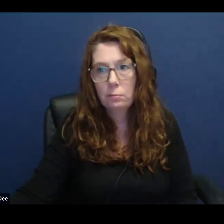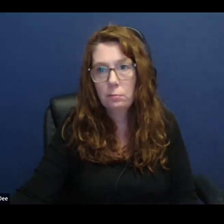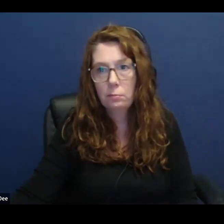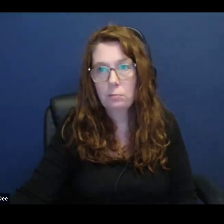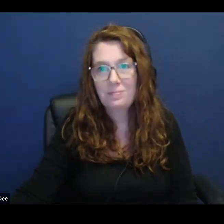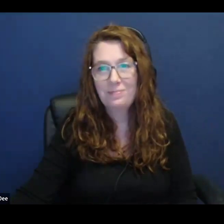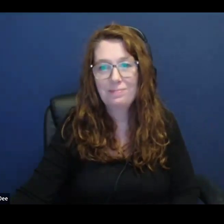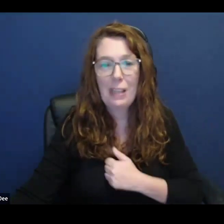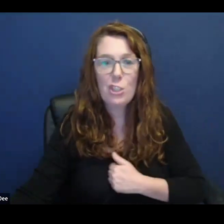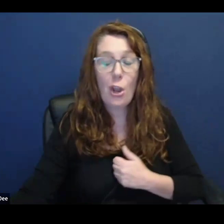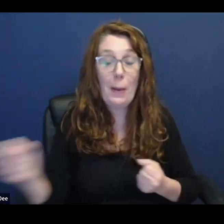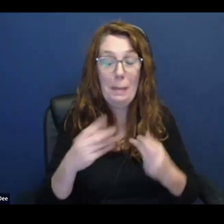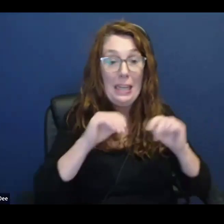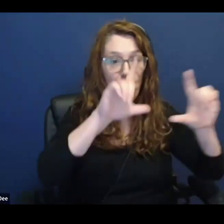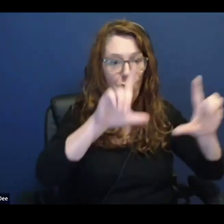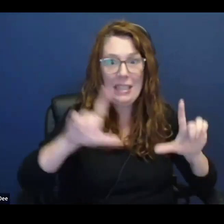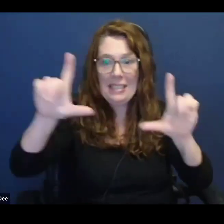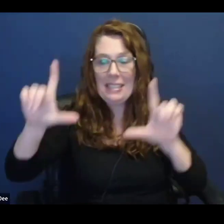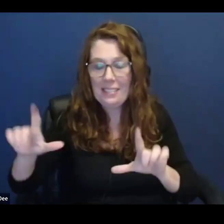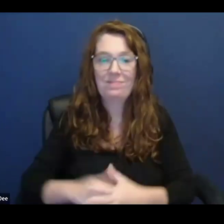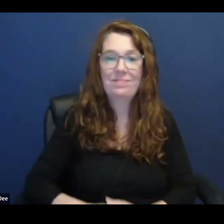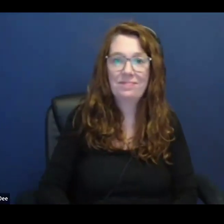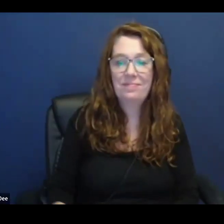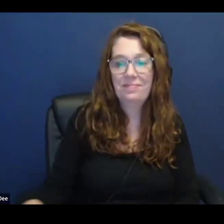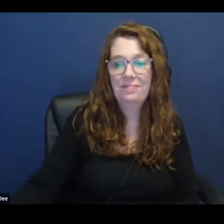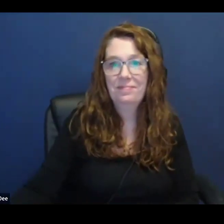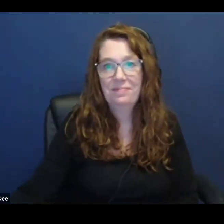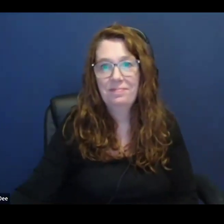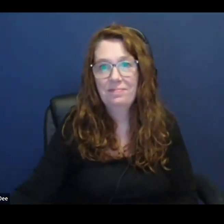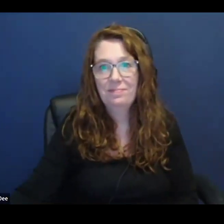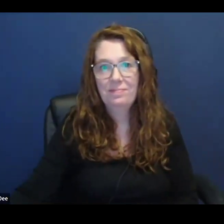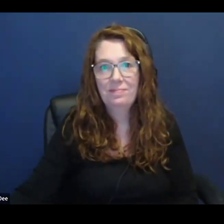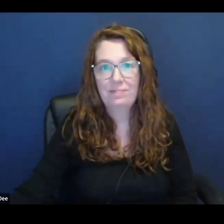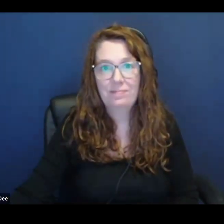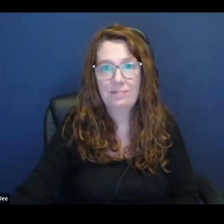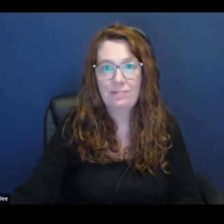Sorry, too many screens. Here you are.